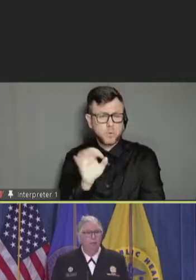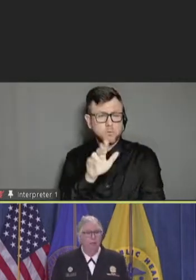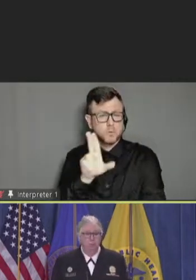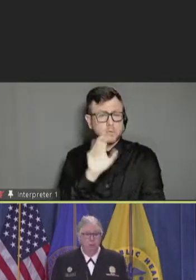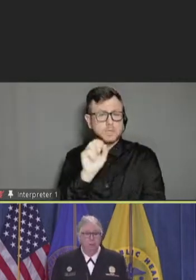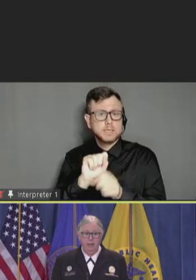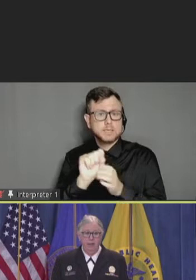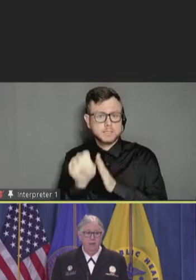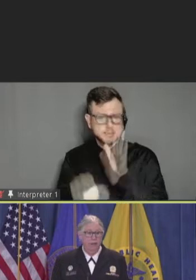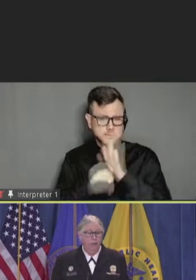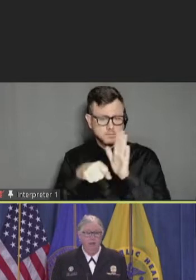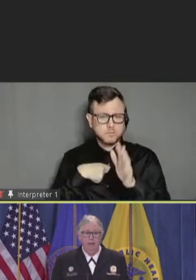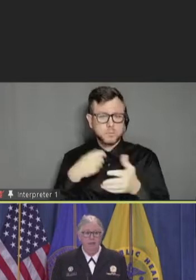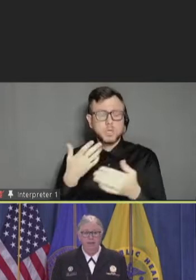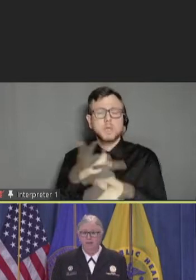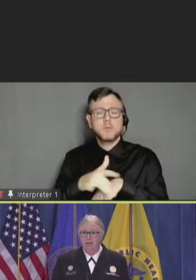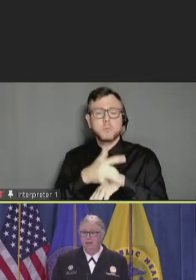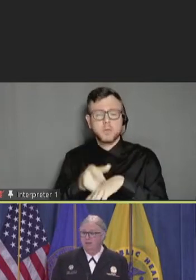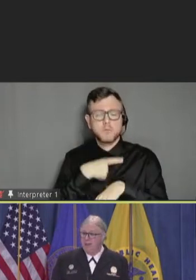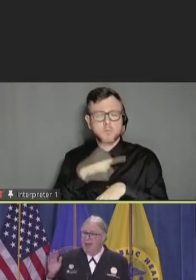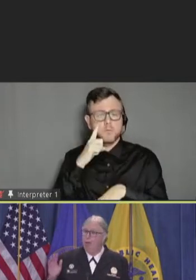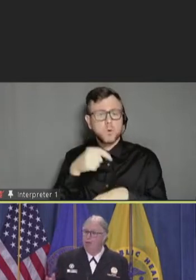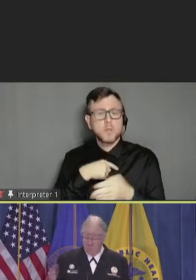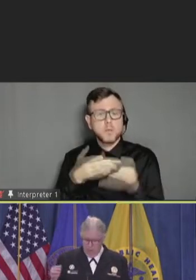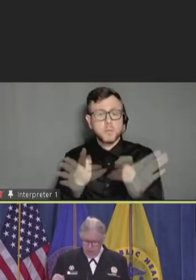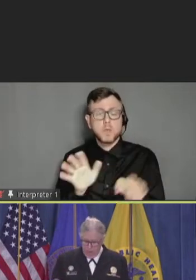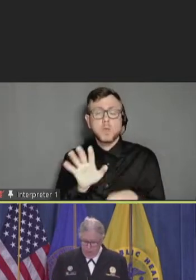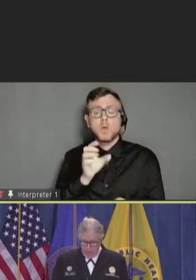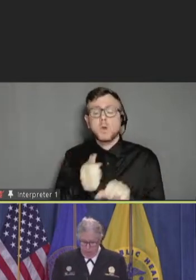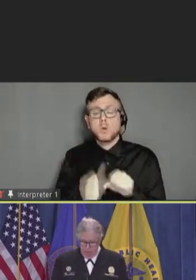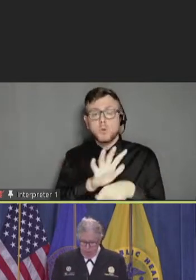to the public. And the COVID-19 vaccine is now available to the public.